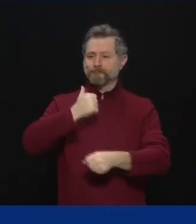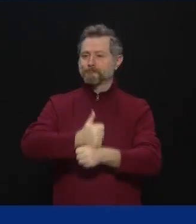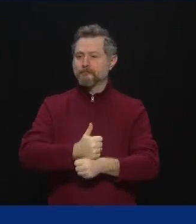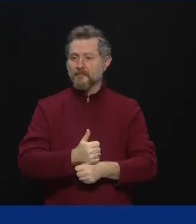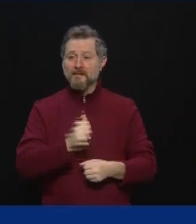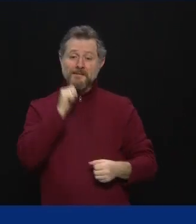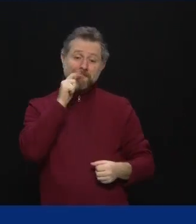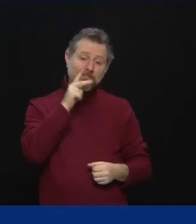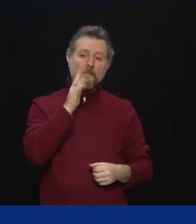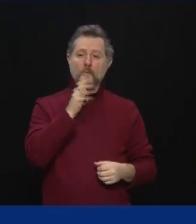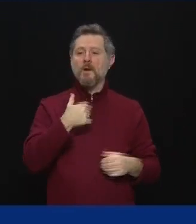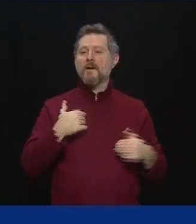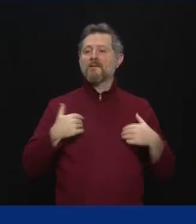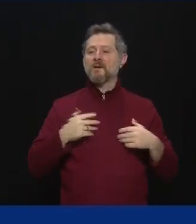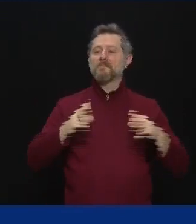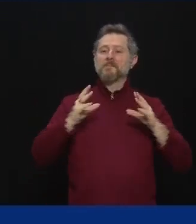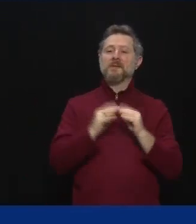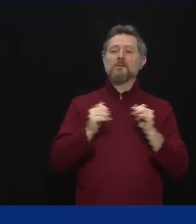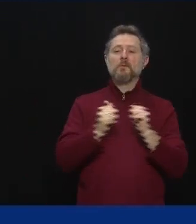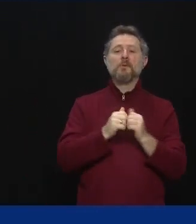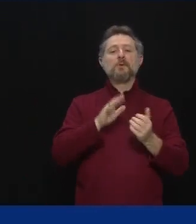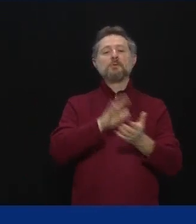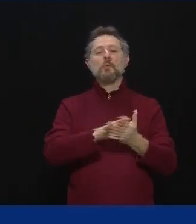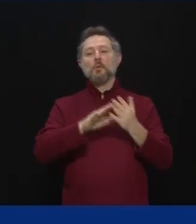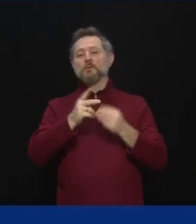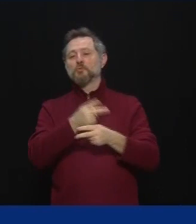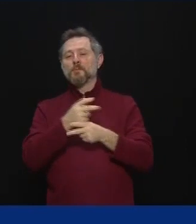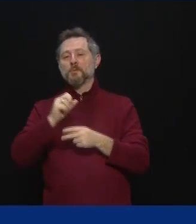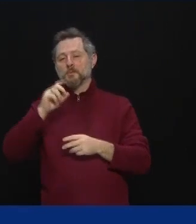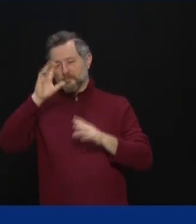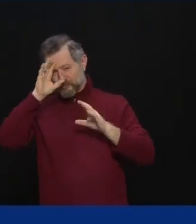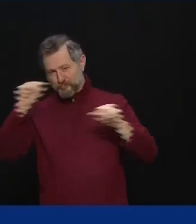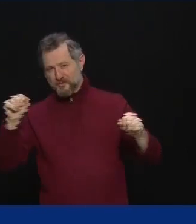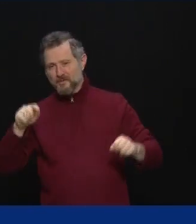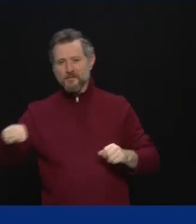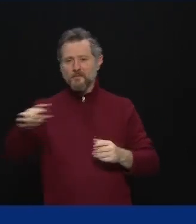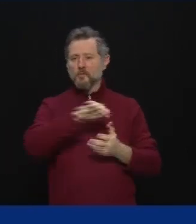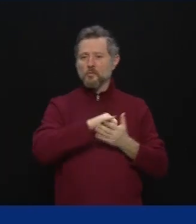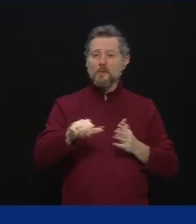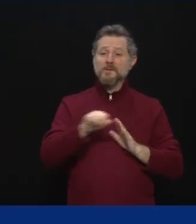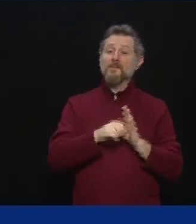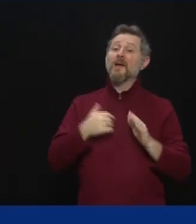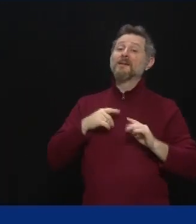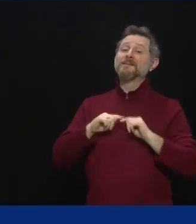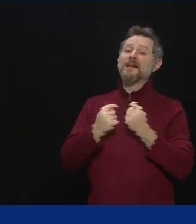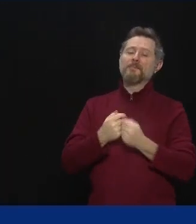COUNTIES AND SCHOOL DISTRICTS IMPLEMENT THIS. AND WE'RE WORK WITH THEM. DAYS WITH ALL OF THE SCHOOL